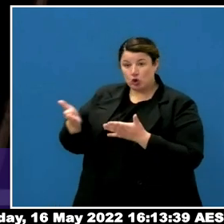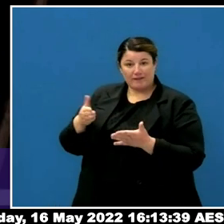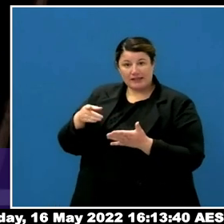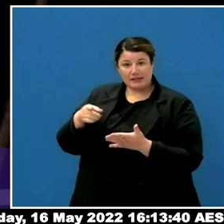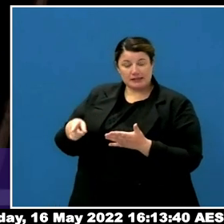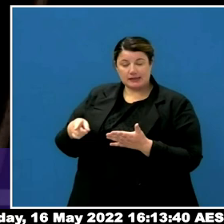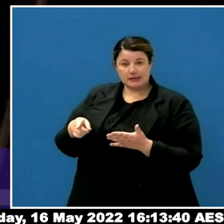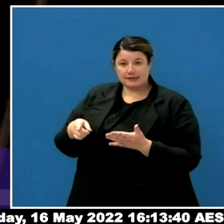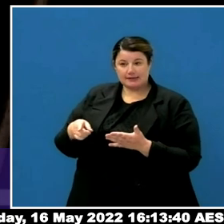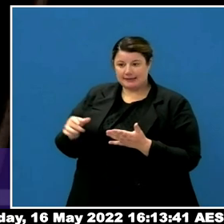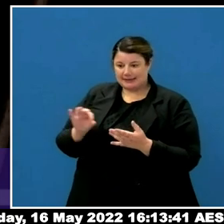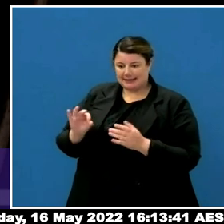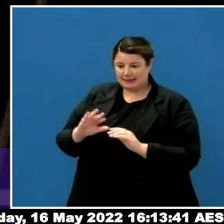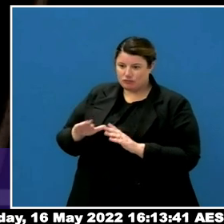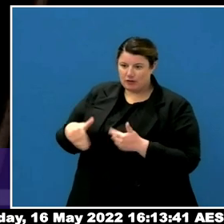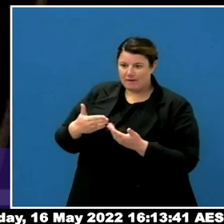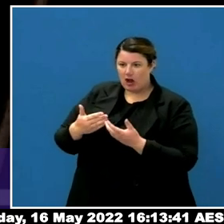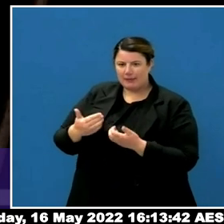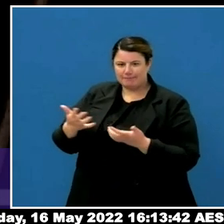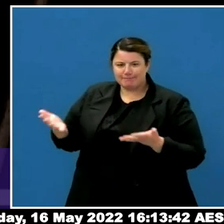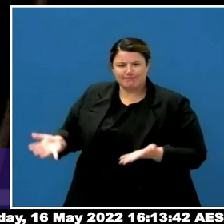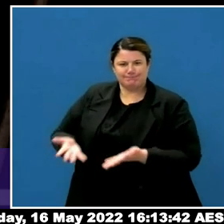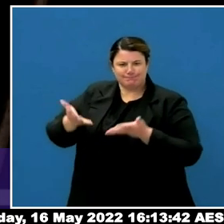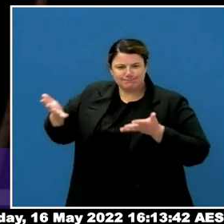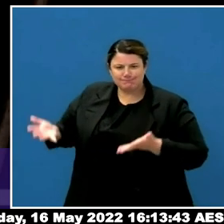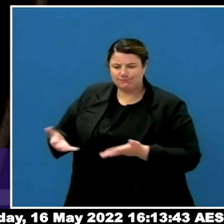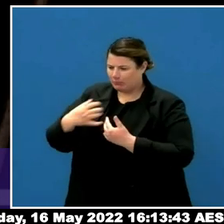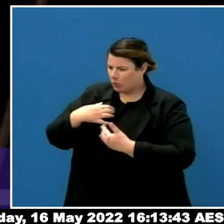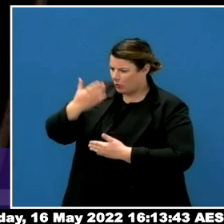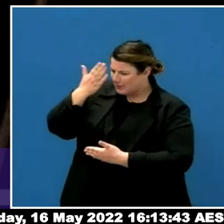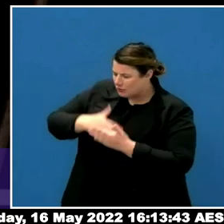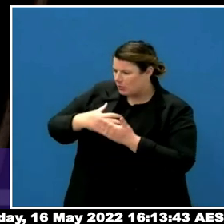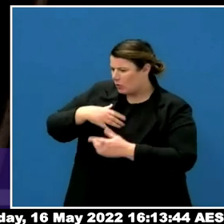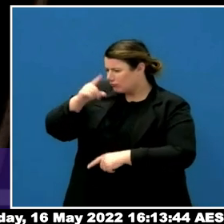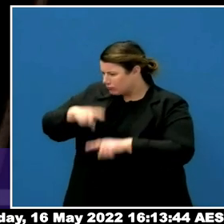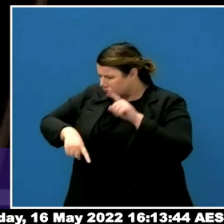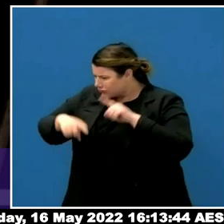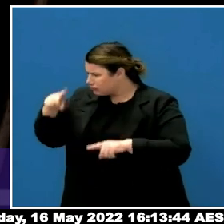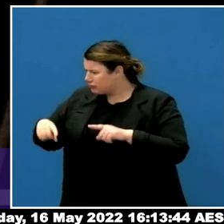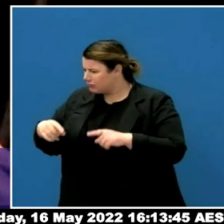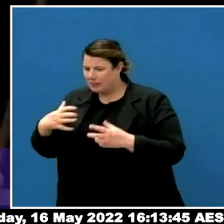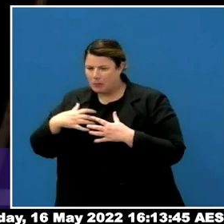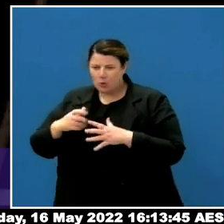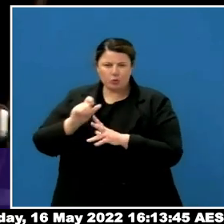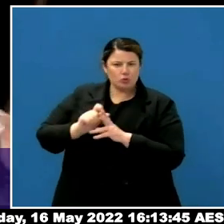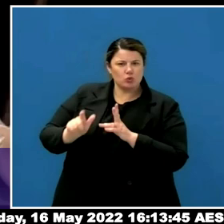experiences for that journey of independence that you refer to in your submission.